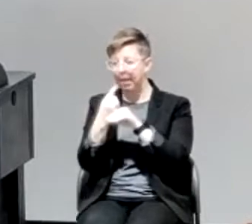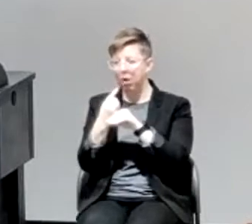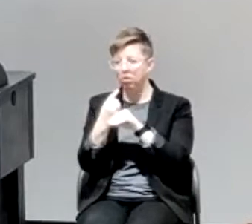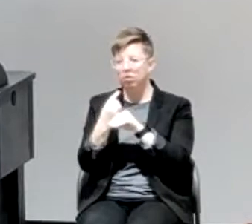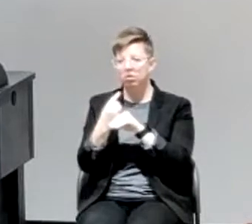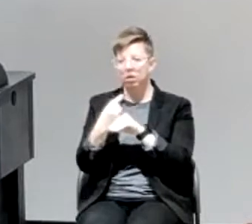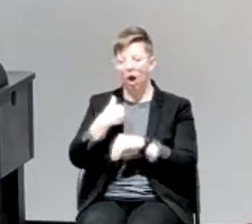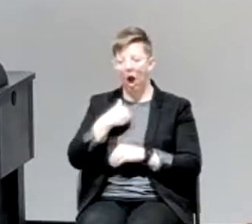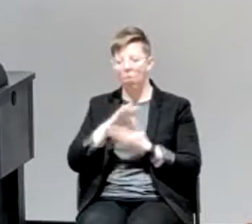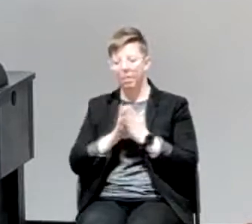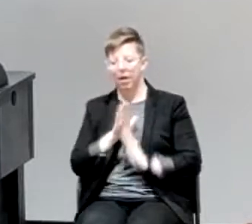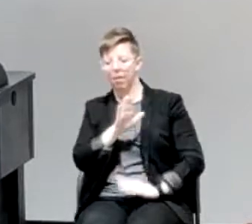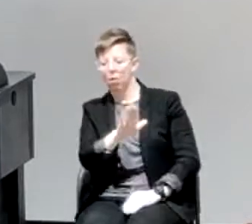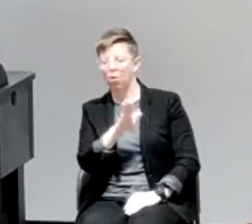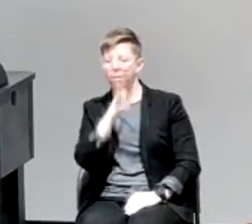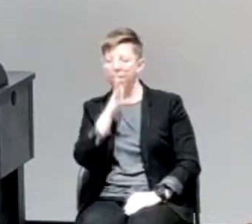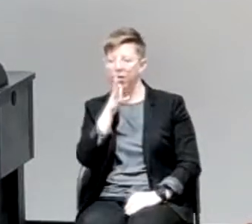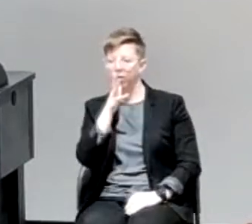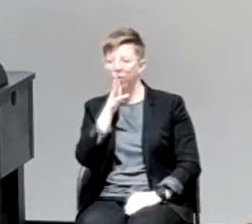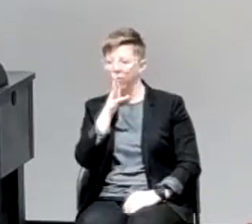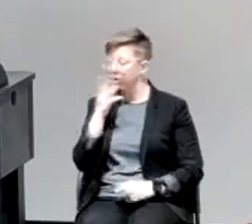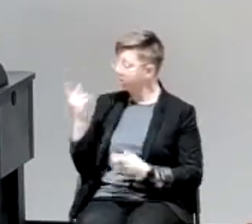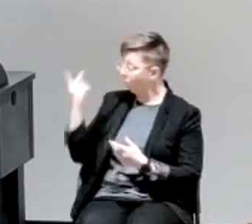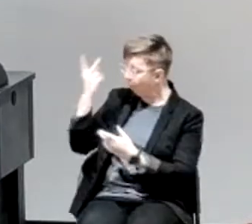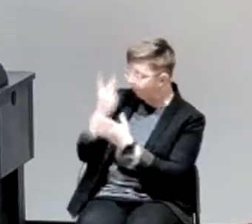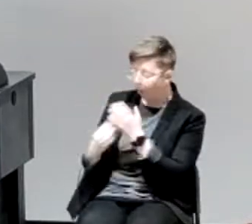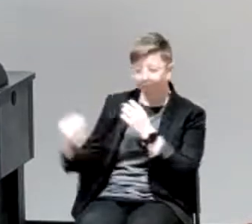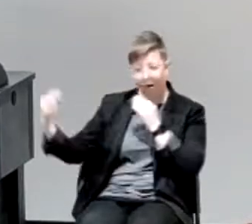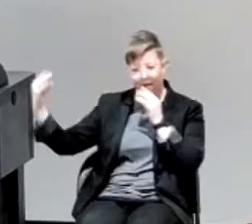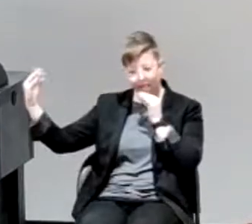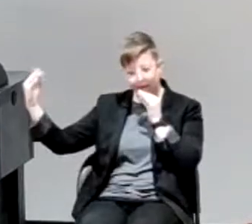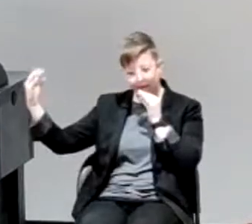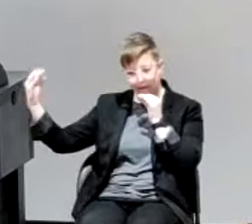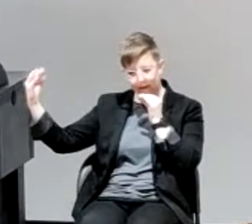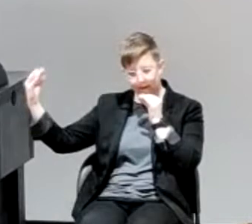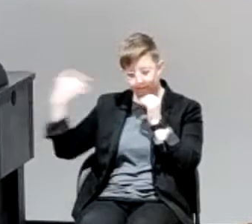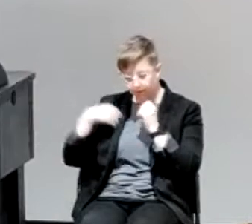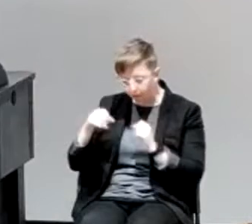I want you to go to sleep and contemplate on whether you can commit to being